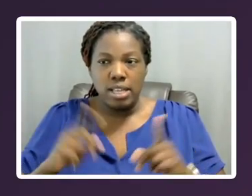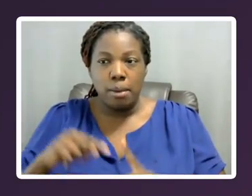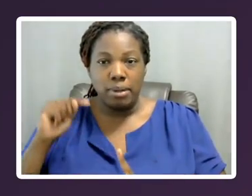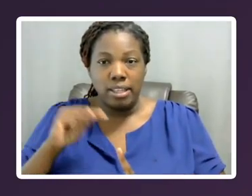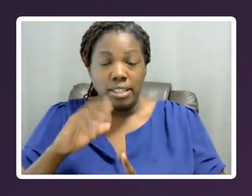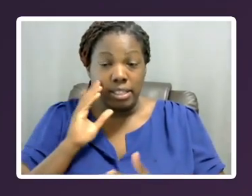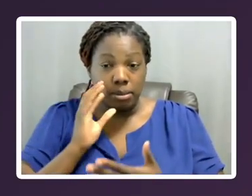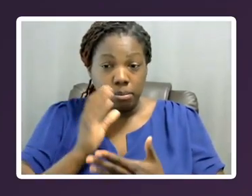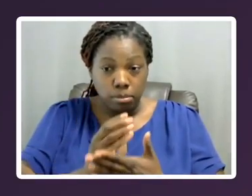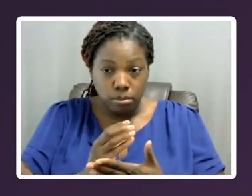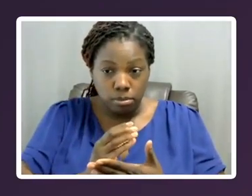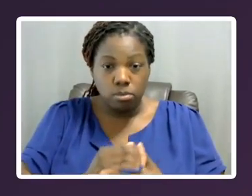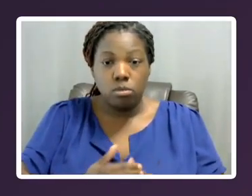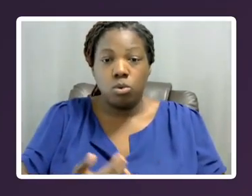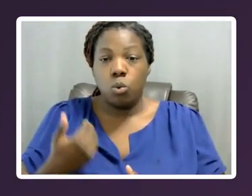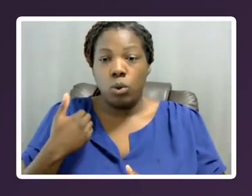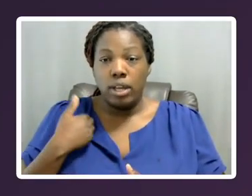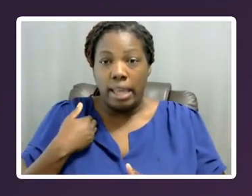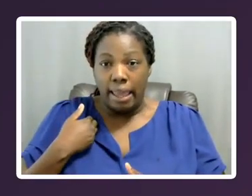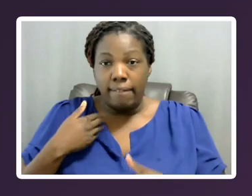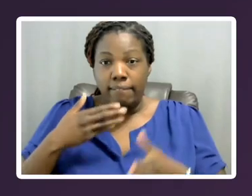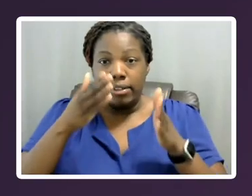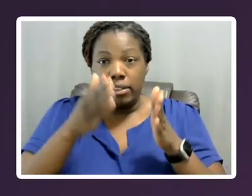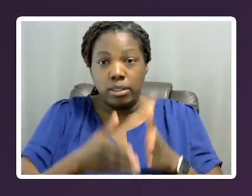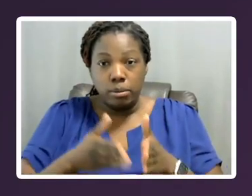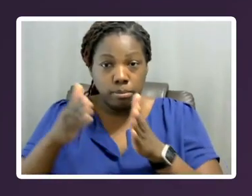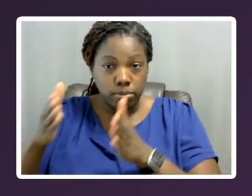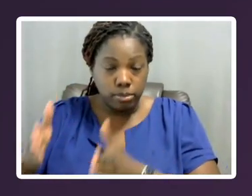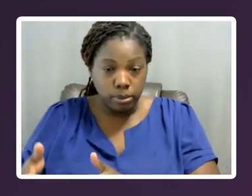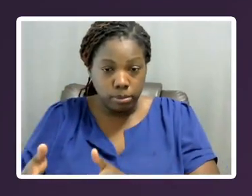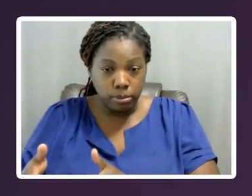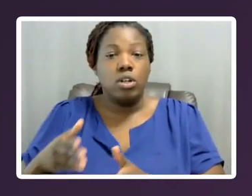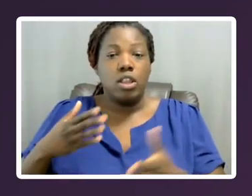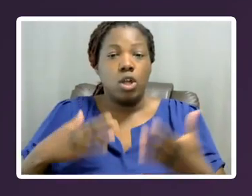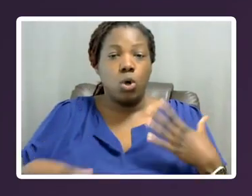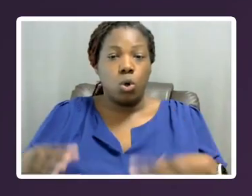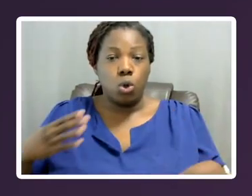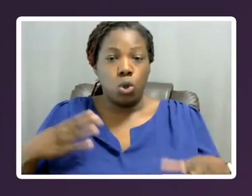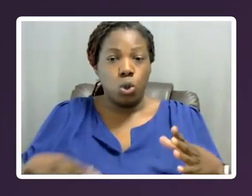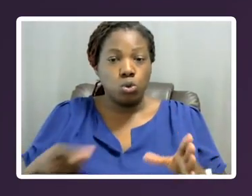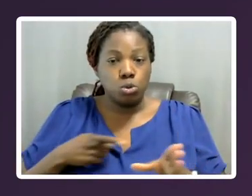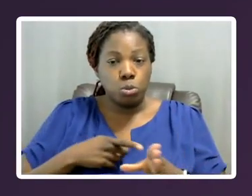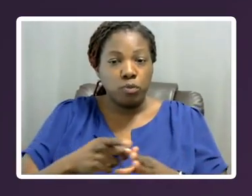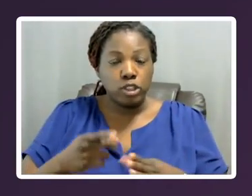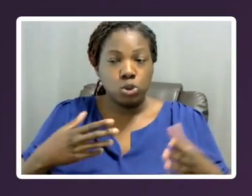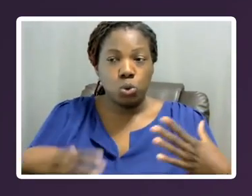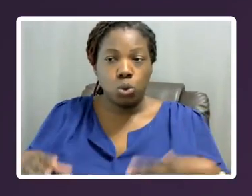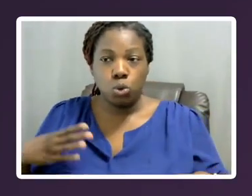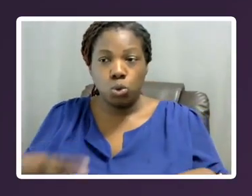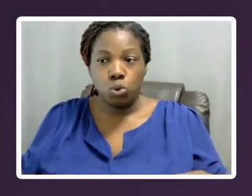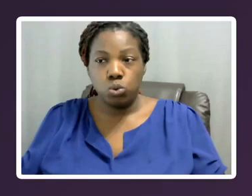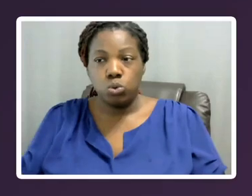our figures, our sitters that are dressed professionally in their suits. They are all